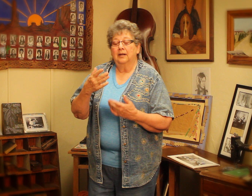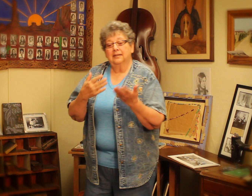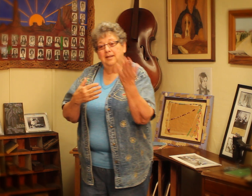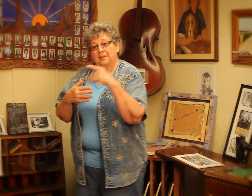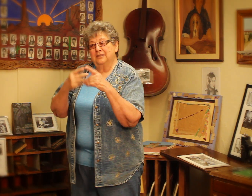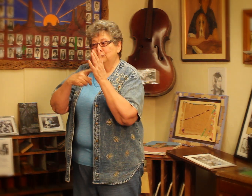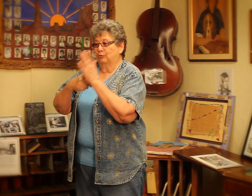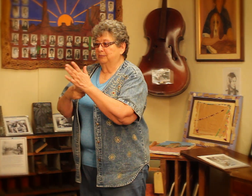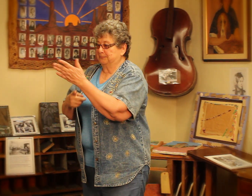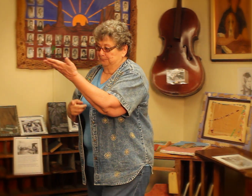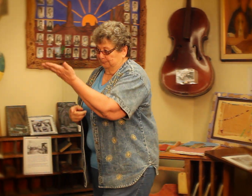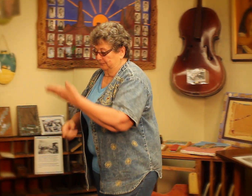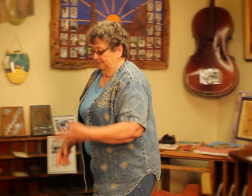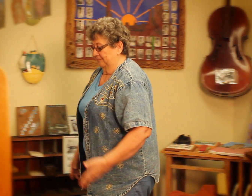Let me show you around